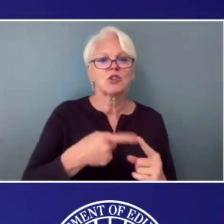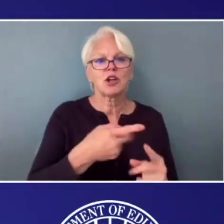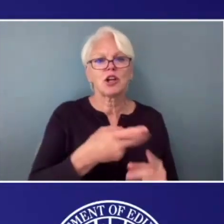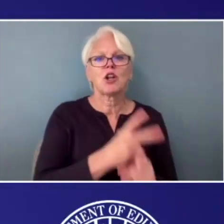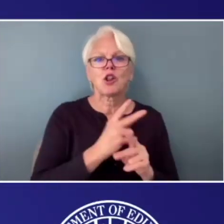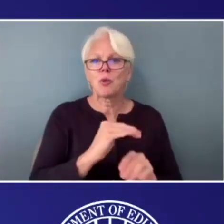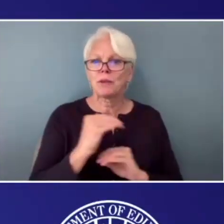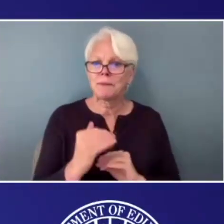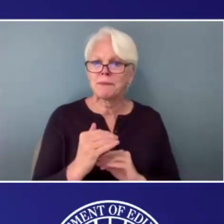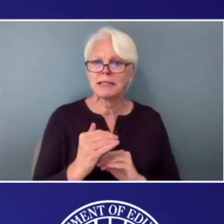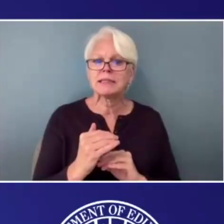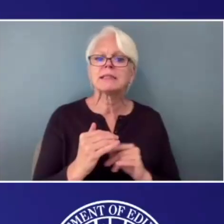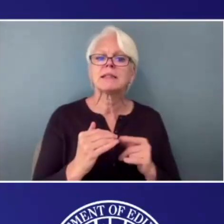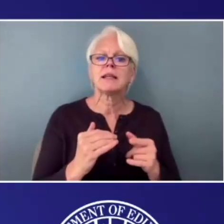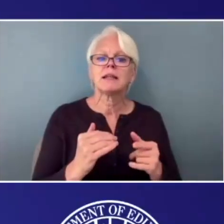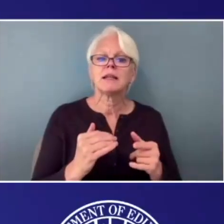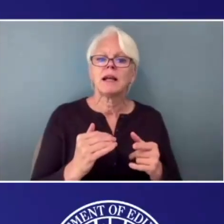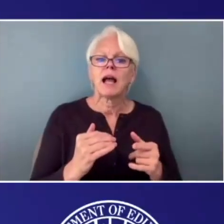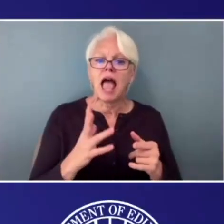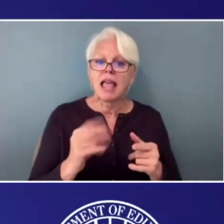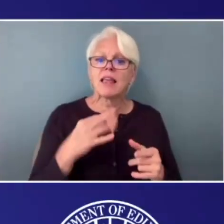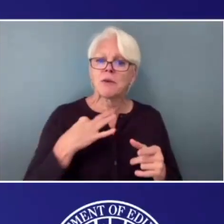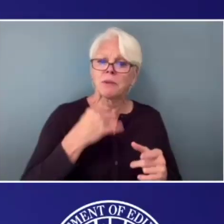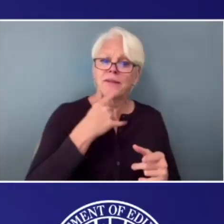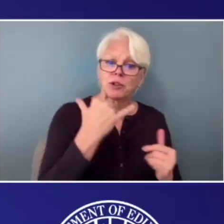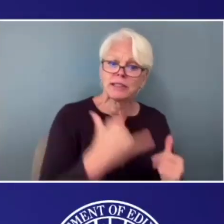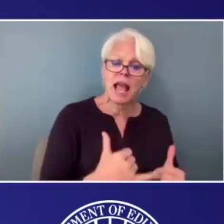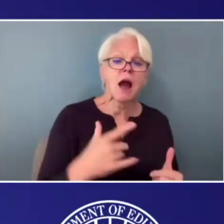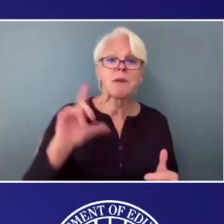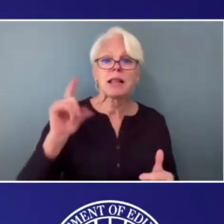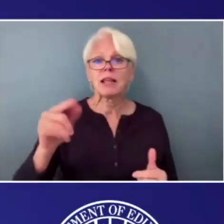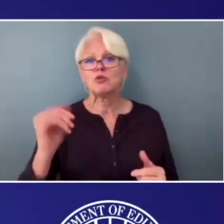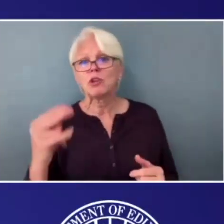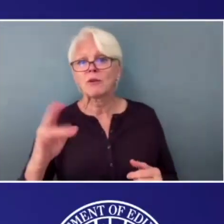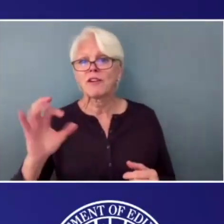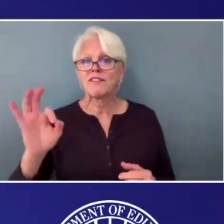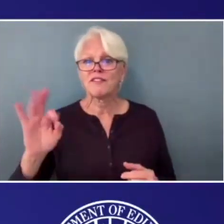They may find out in January or February that the previous loan limit that was there